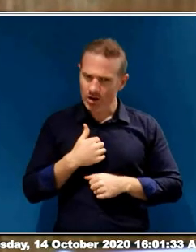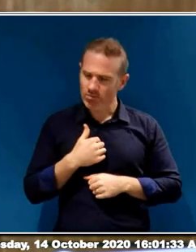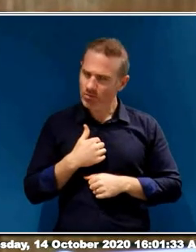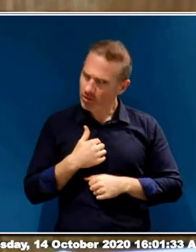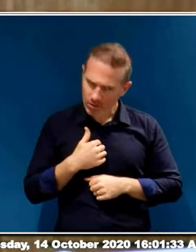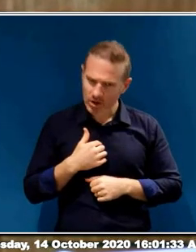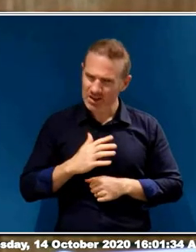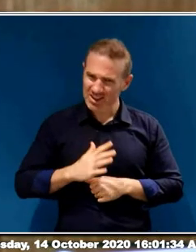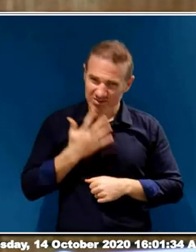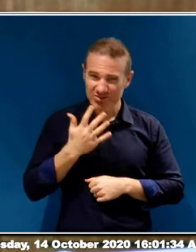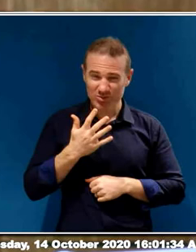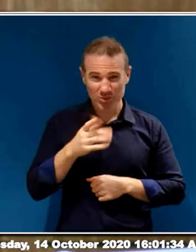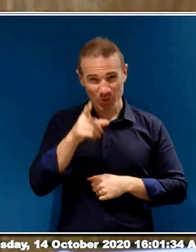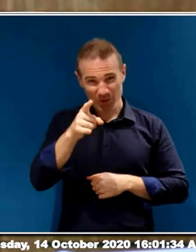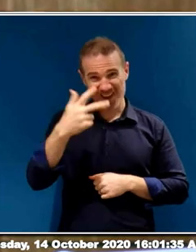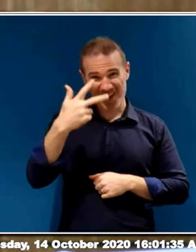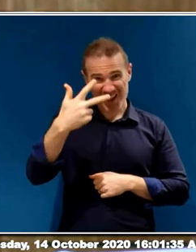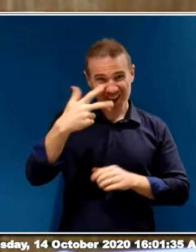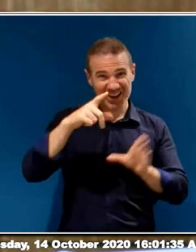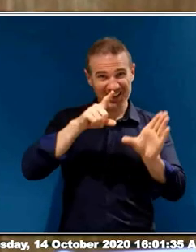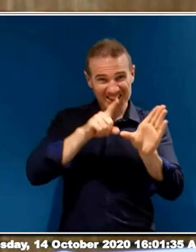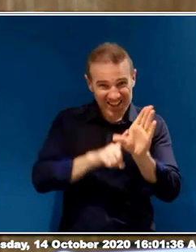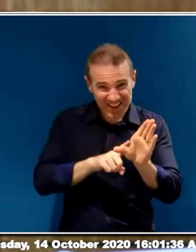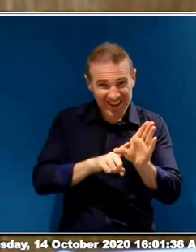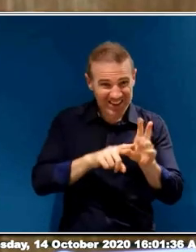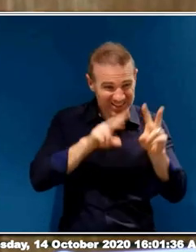134 judicial decisions.